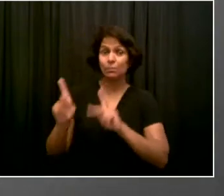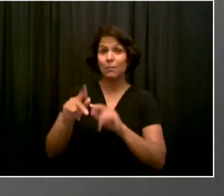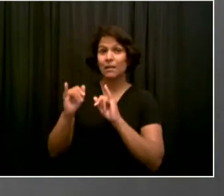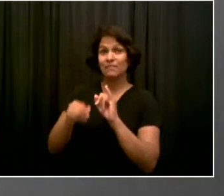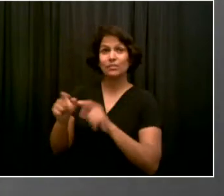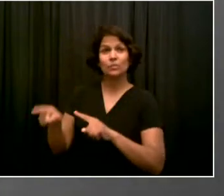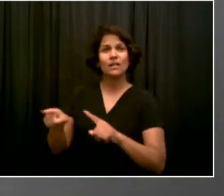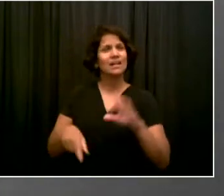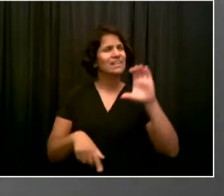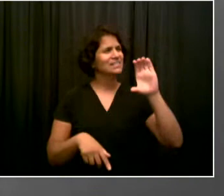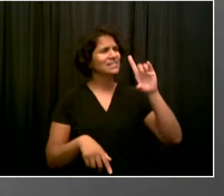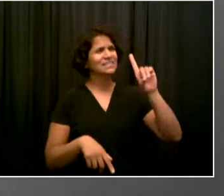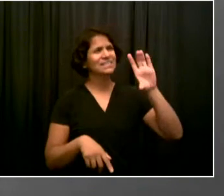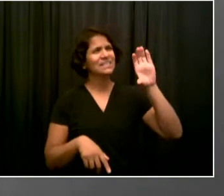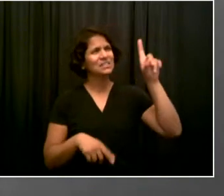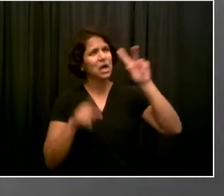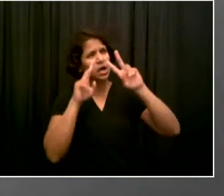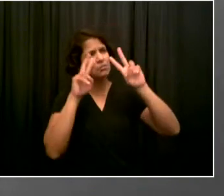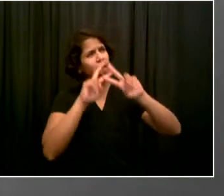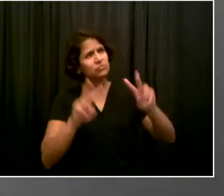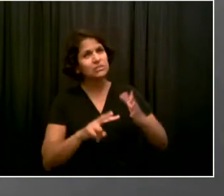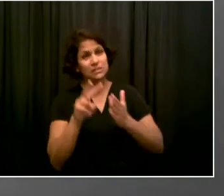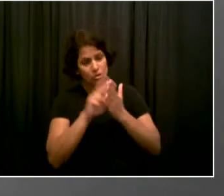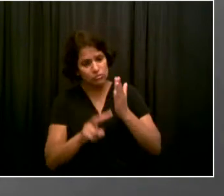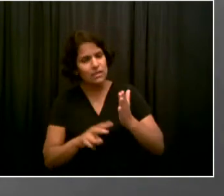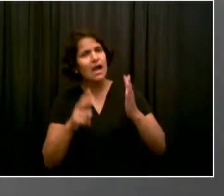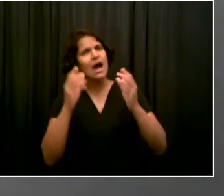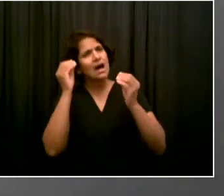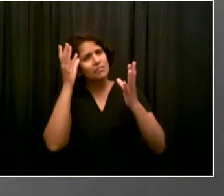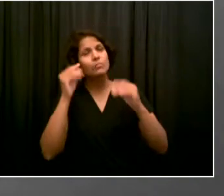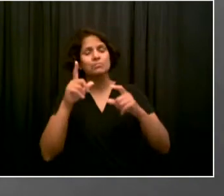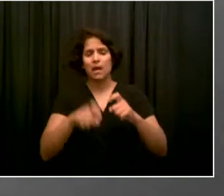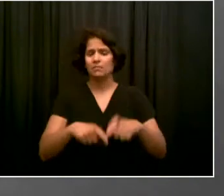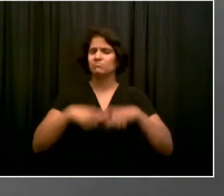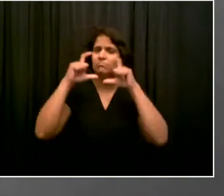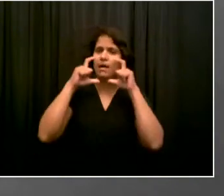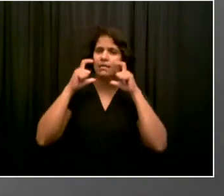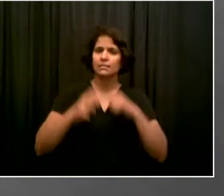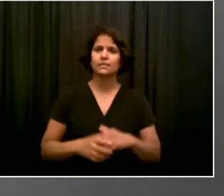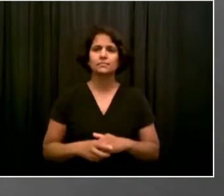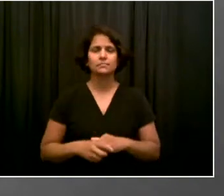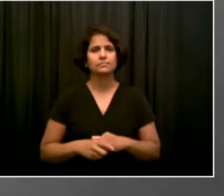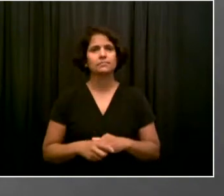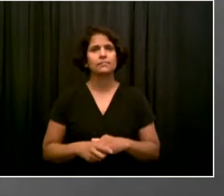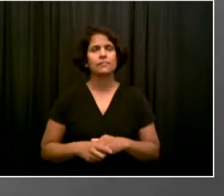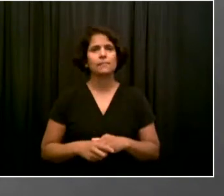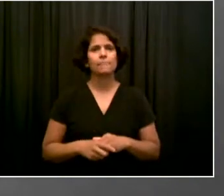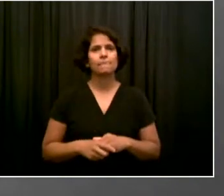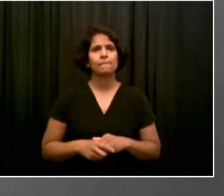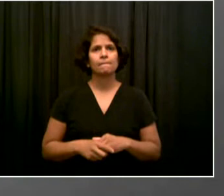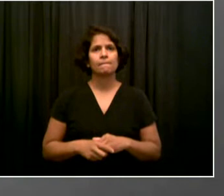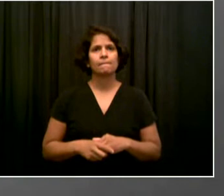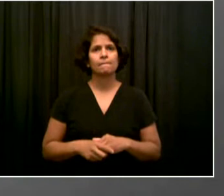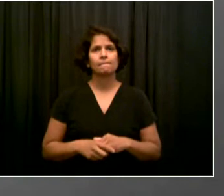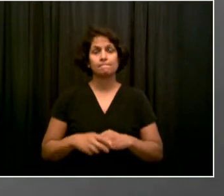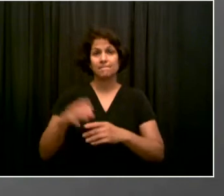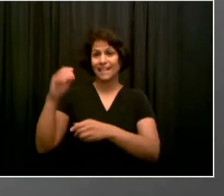CDC RECOMMENDATIONS AND MANY PEOPLE HAVE CHOSEN BOTH BEFORE THE CDC RECOMMENDATION